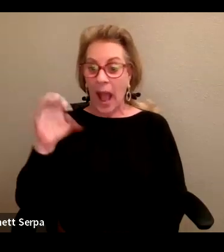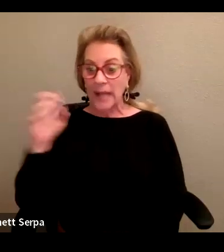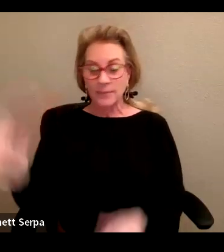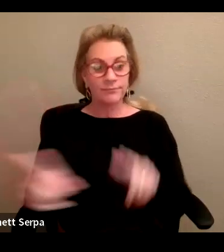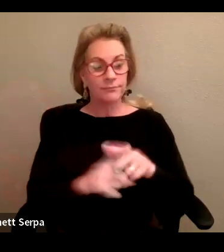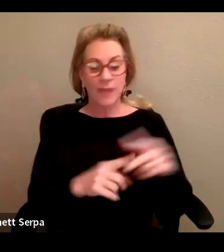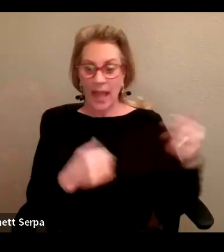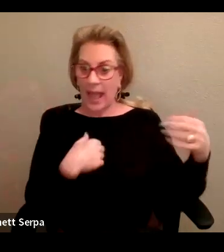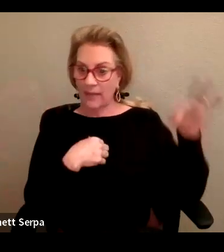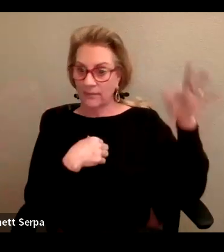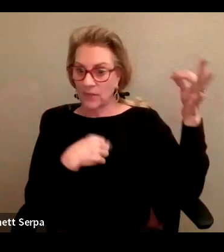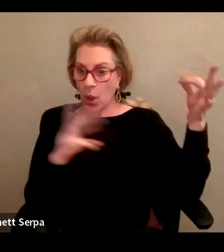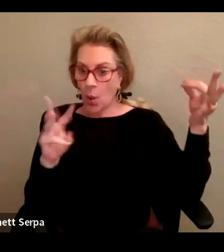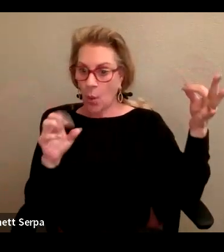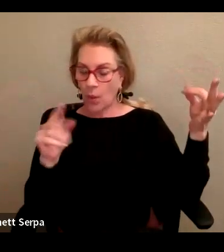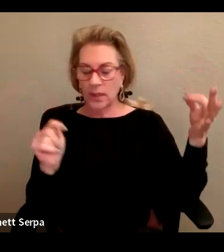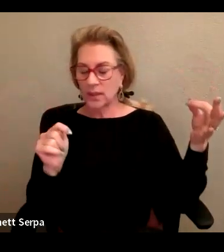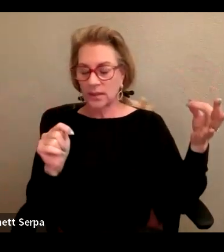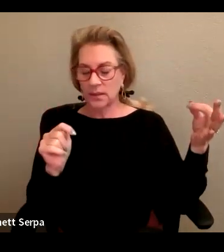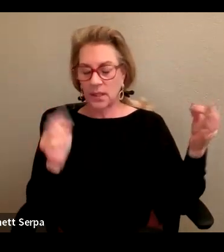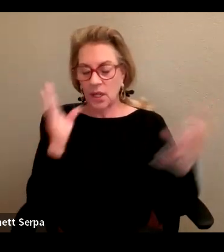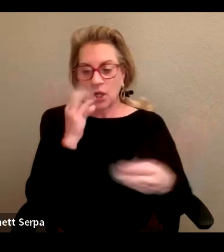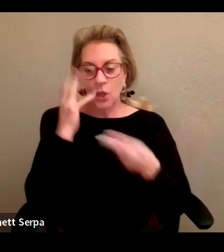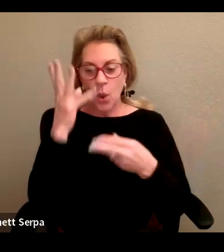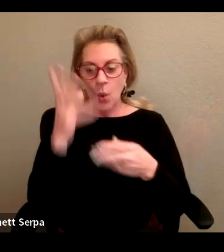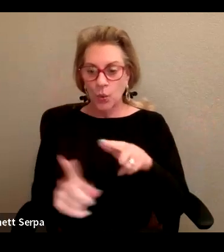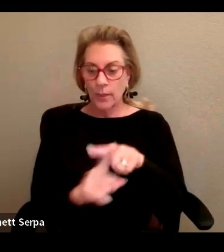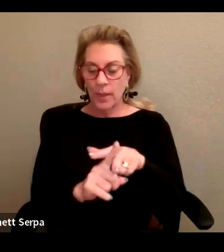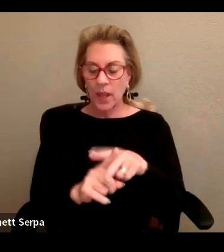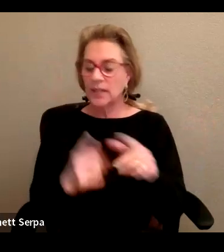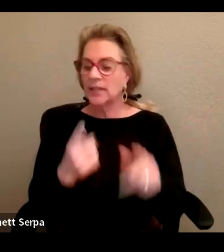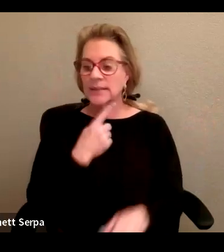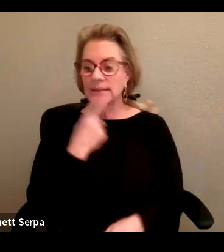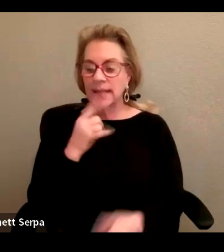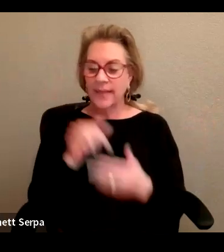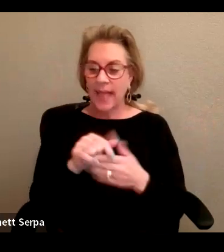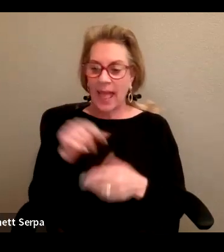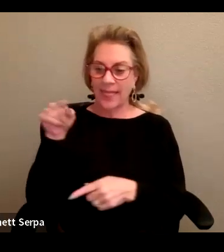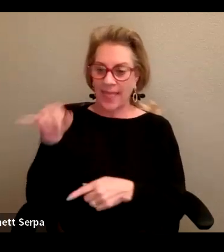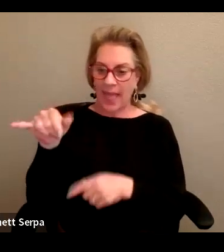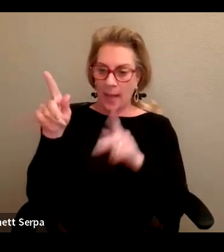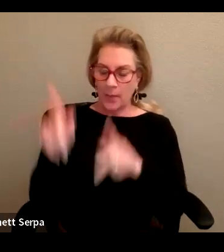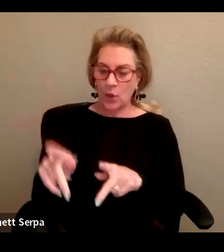a notice to appear notifies an individual that he or she is expected to appear before an immigration